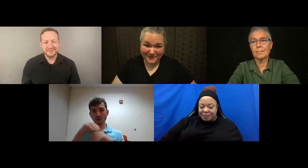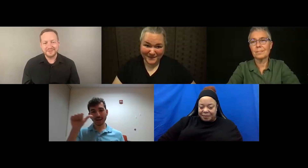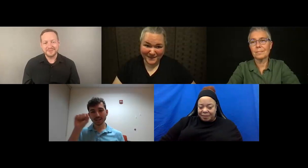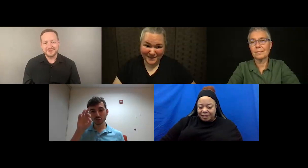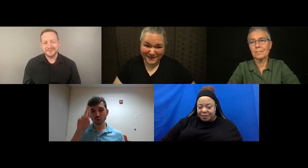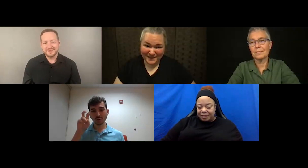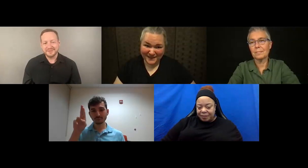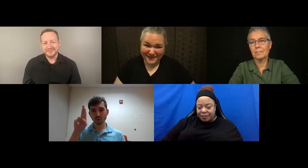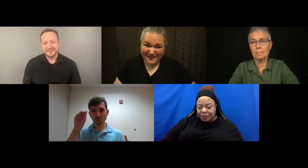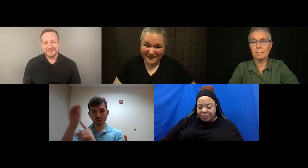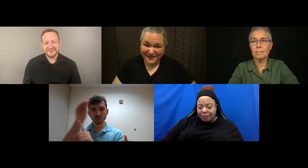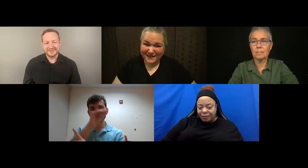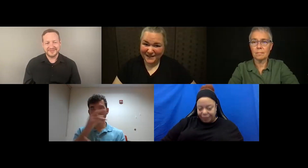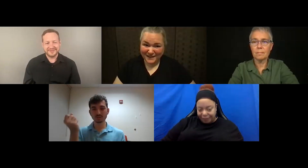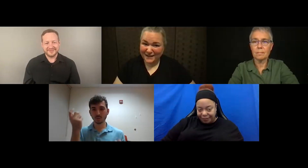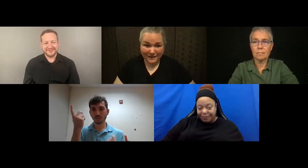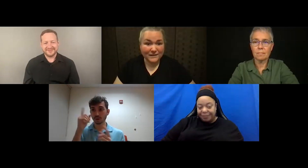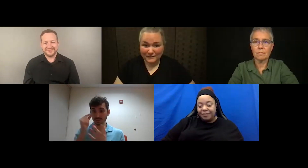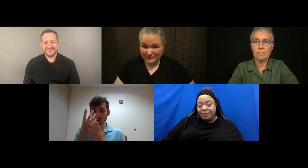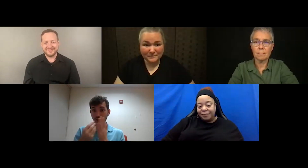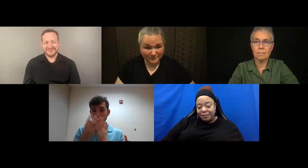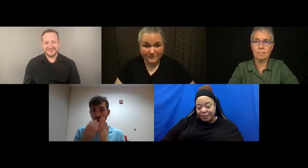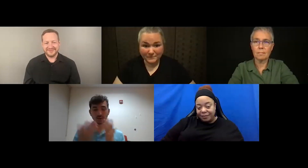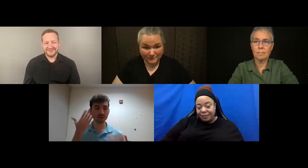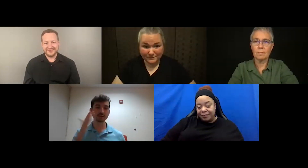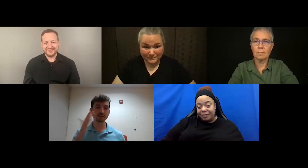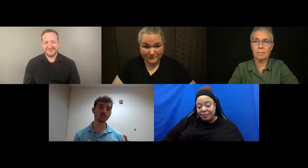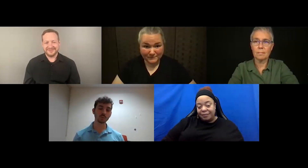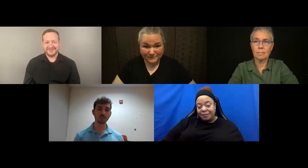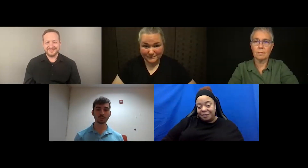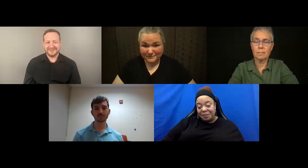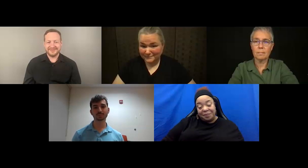backup server?